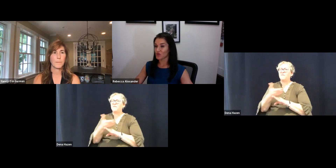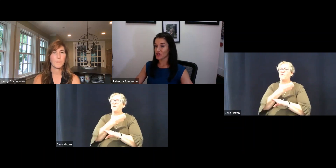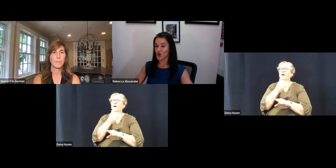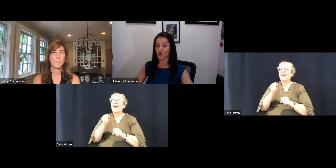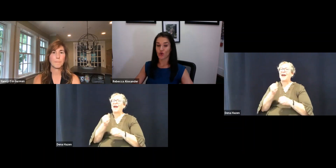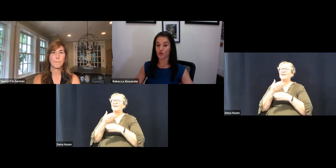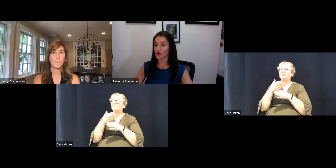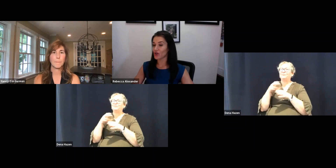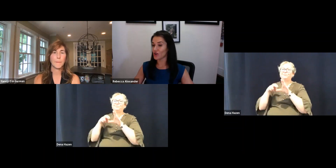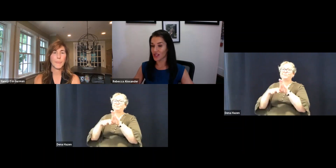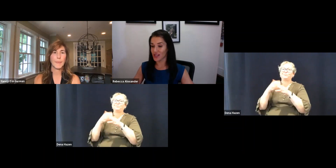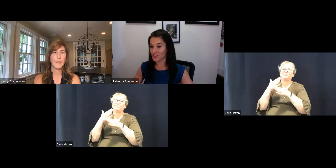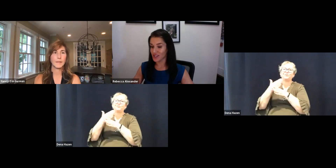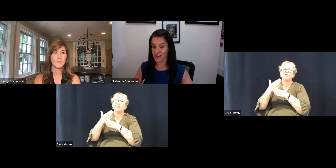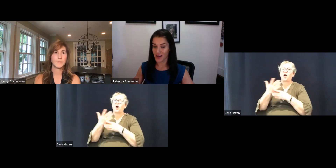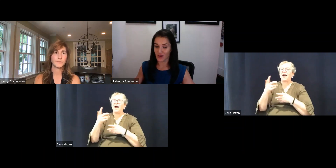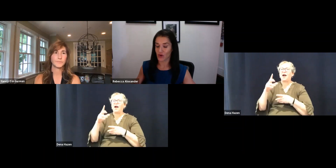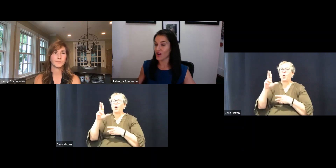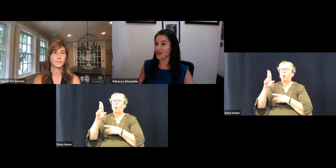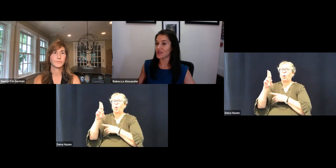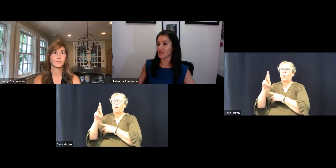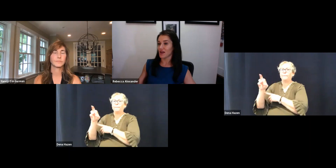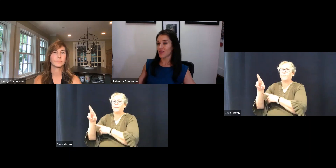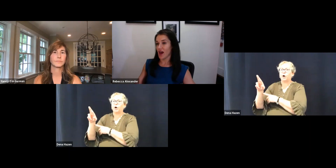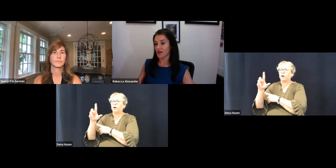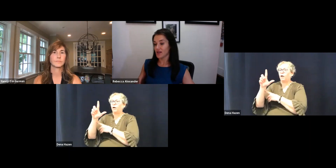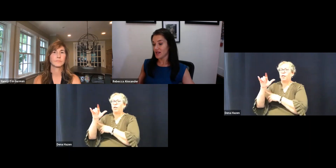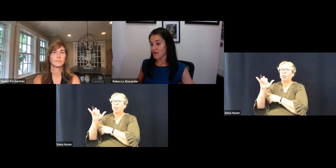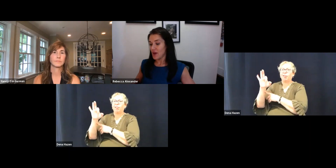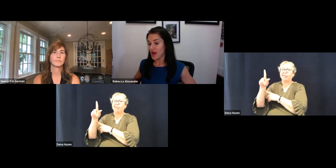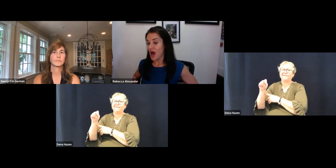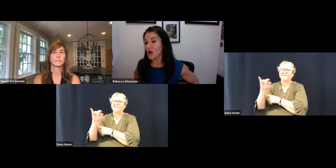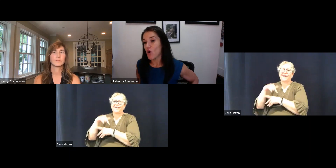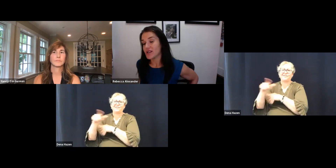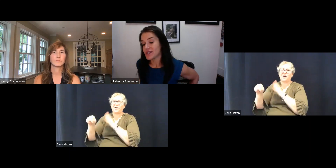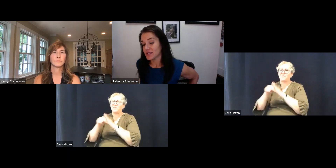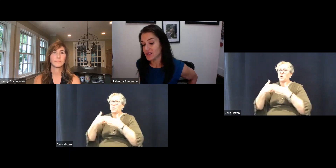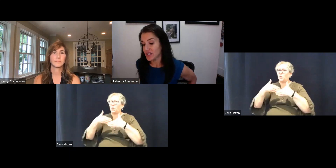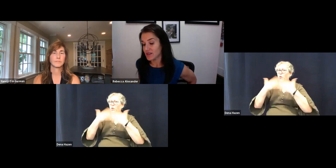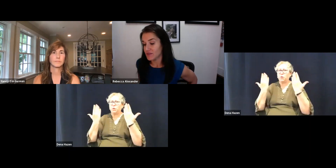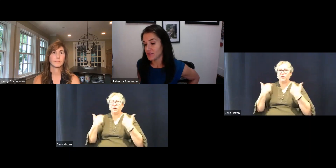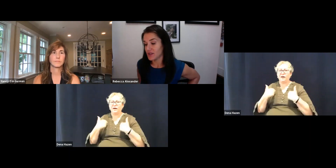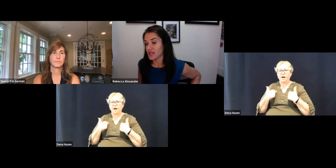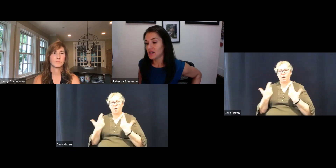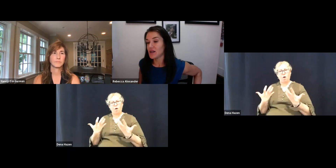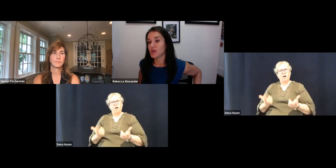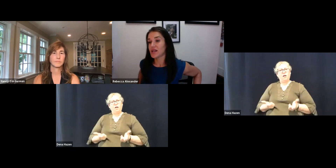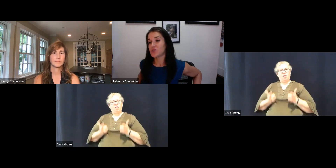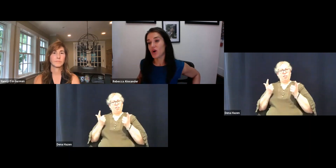There was no Uber or Lyft or anything like that. And I wanted to live in a place where